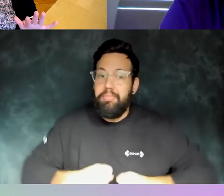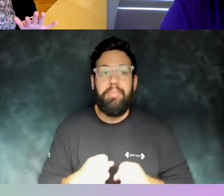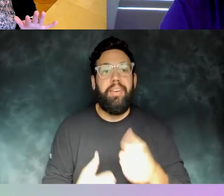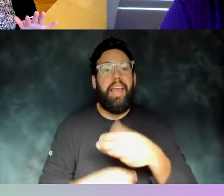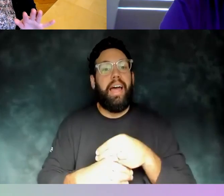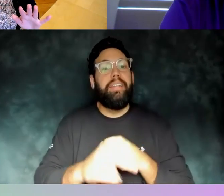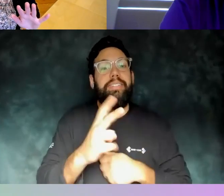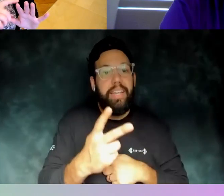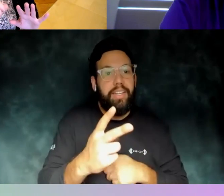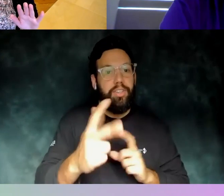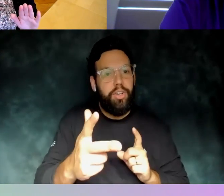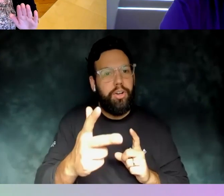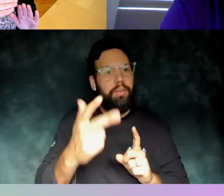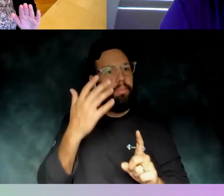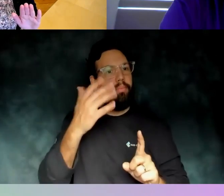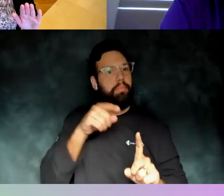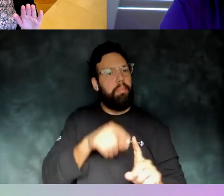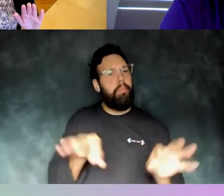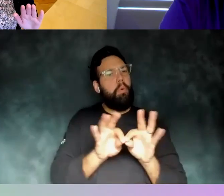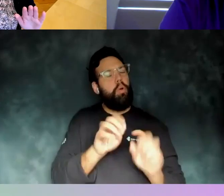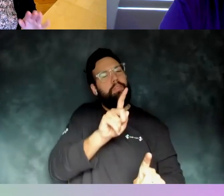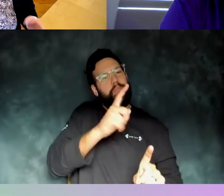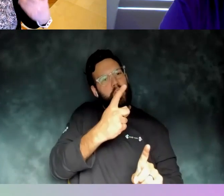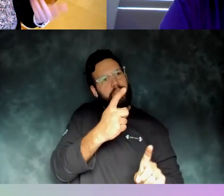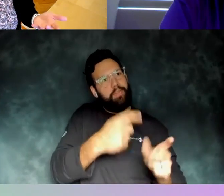an HTML perspective that we need to address in the